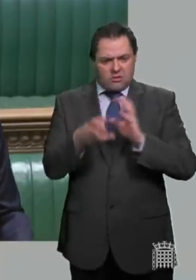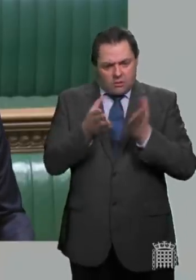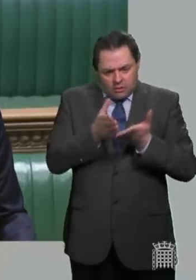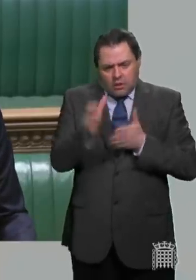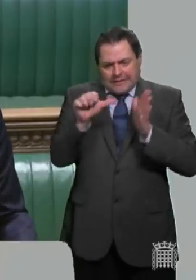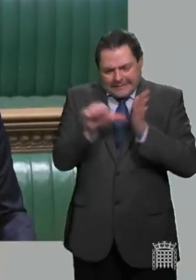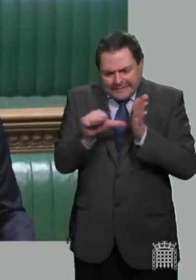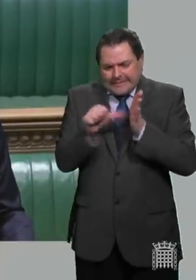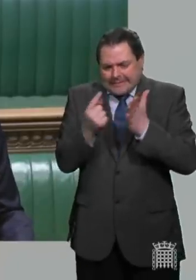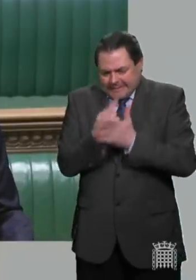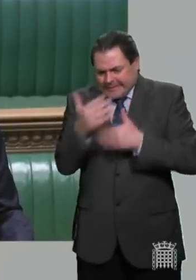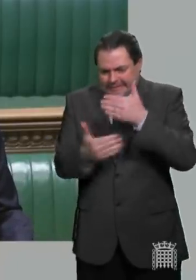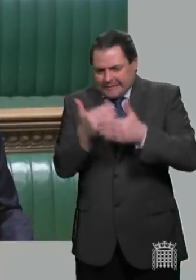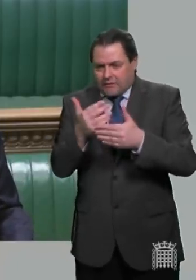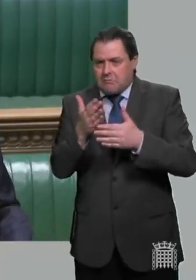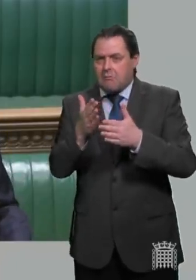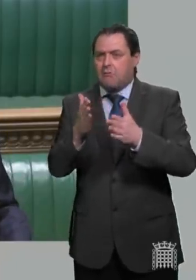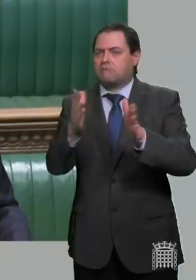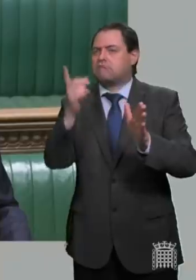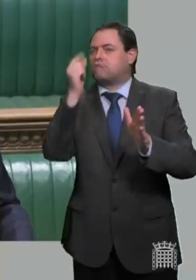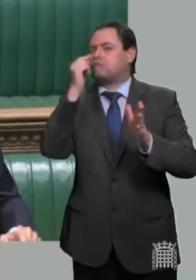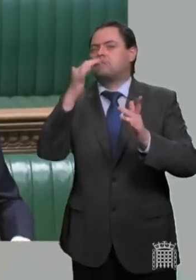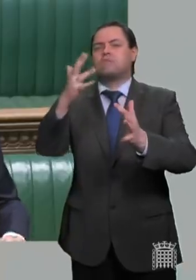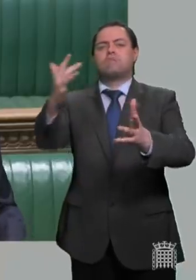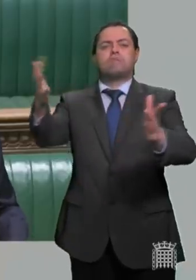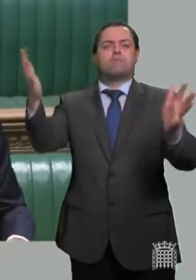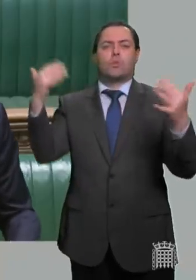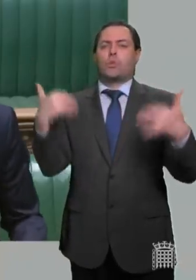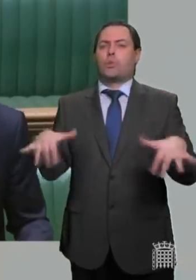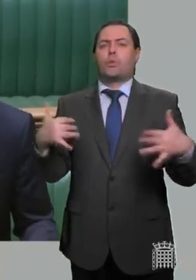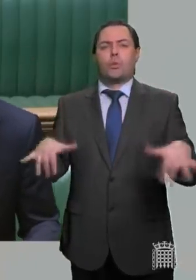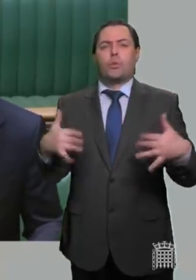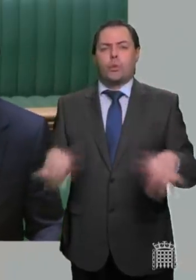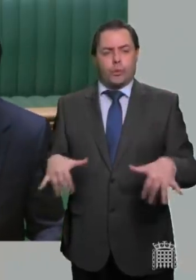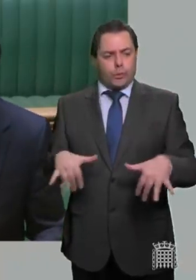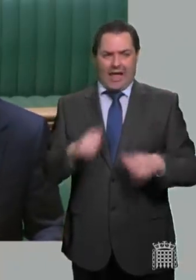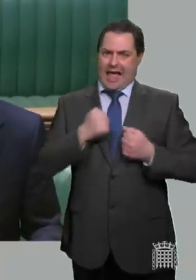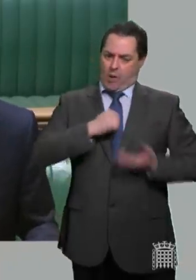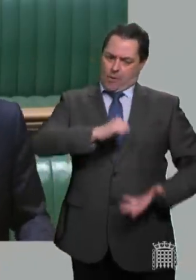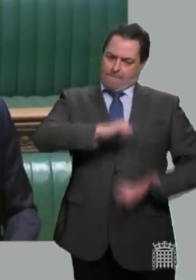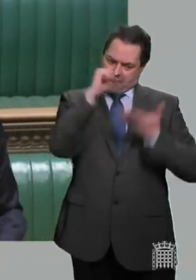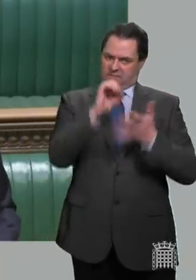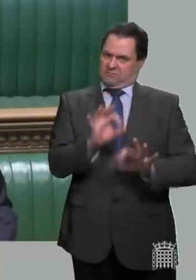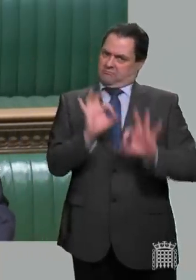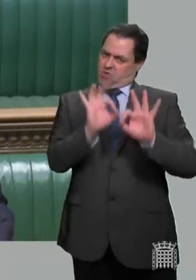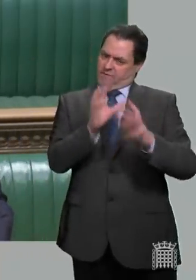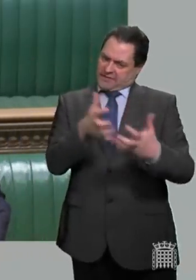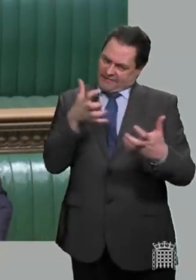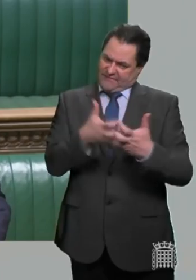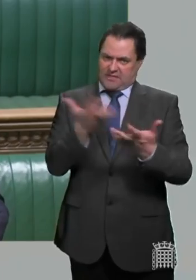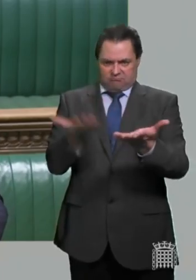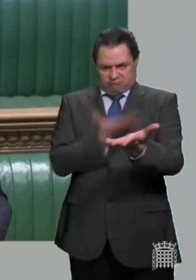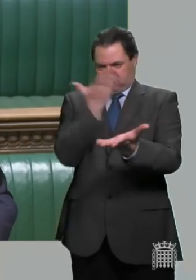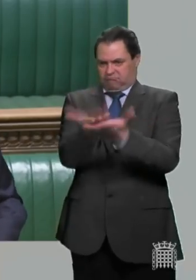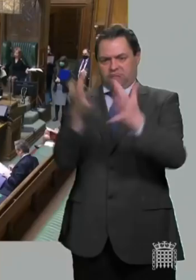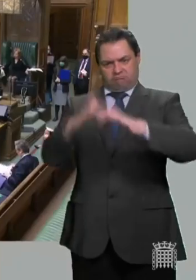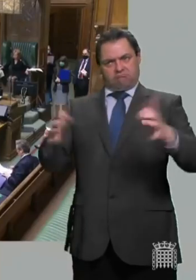of possibilities too. This is a Budget that meets that moment and I commend it to the House.